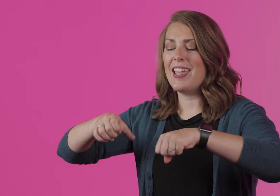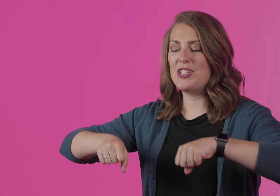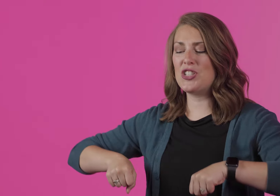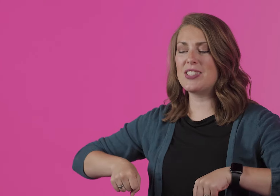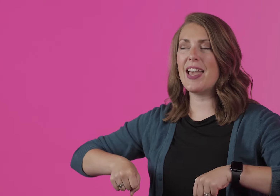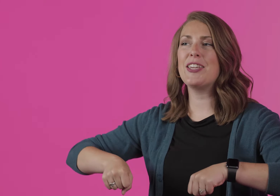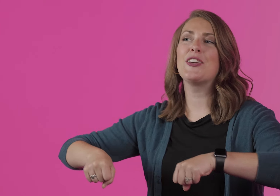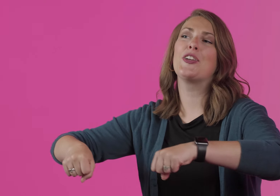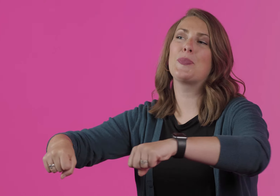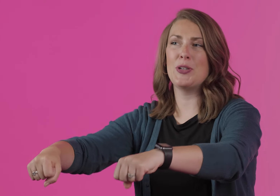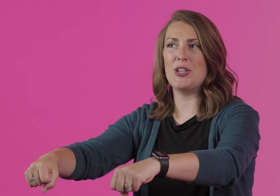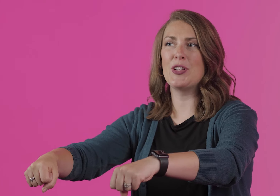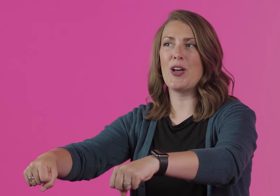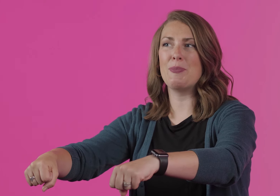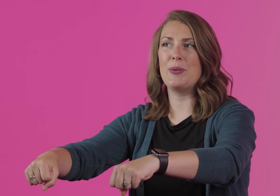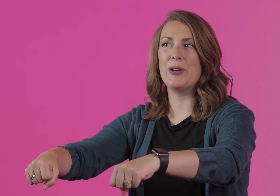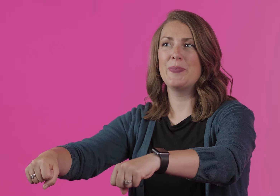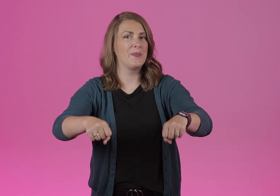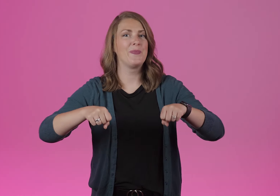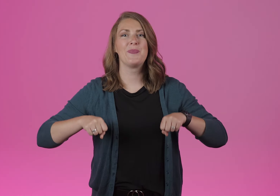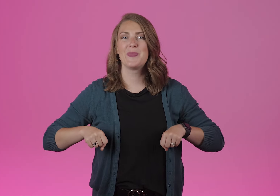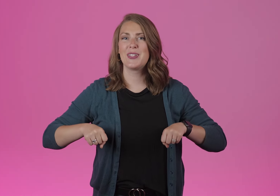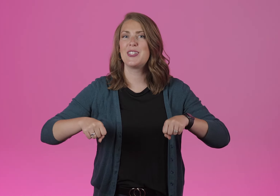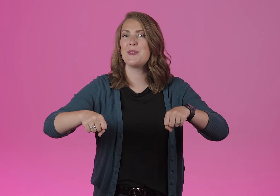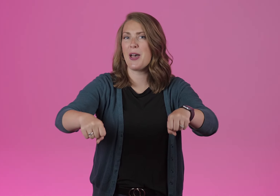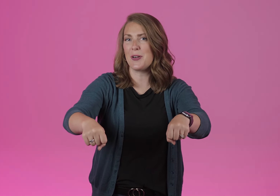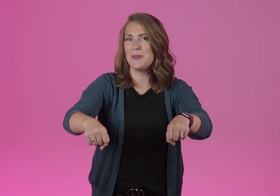It's just like you're pushing the lawn mower to mow,